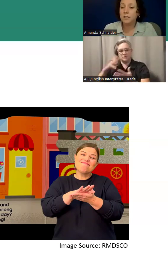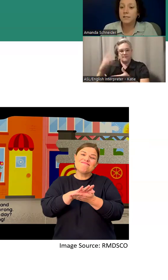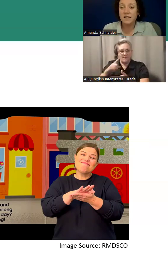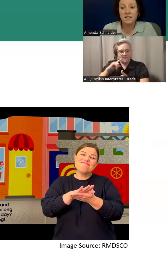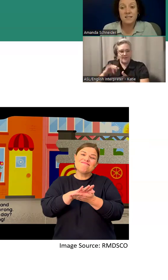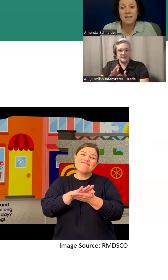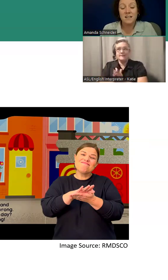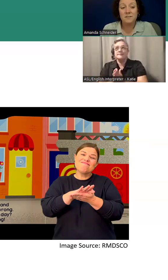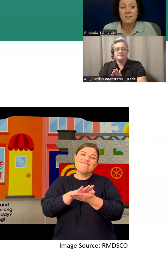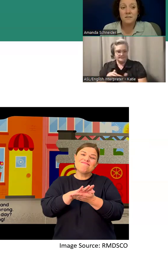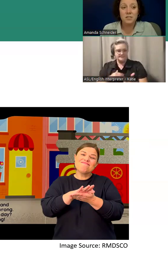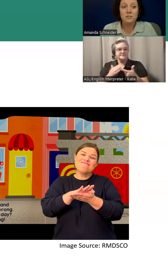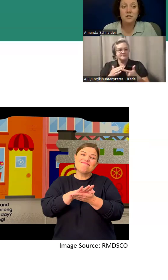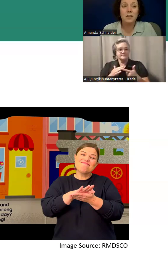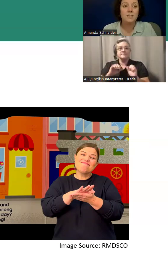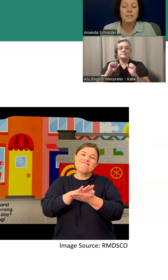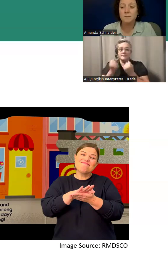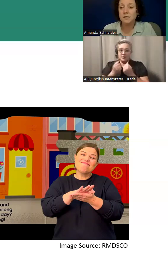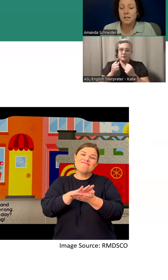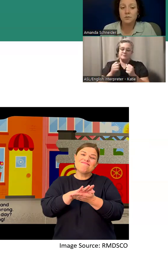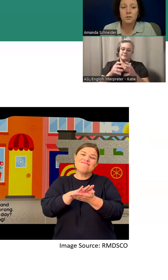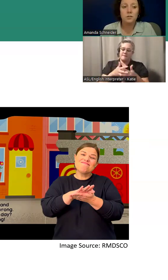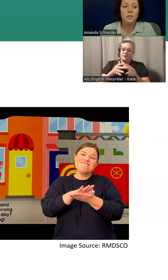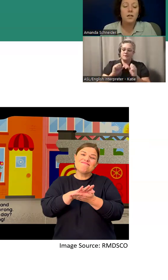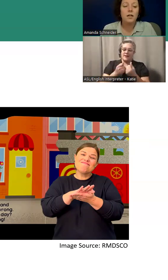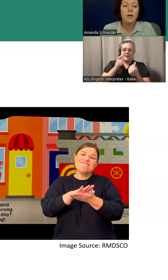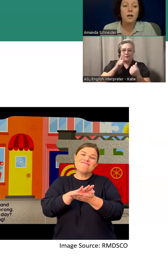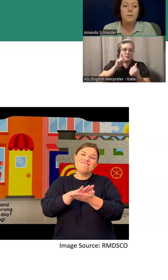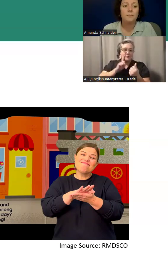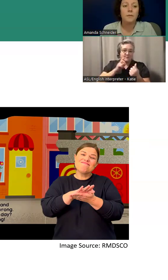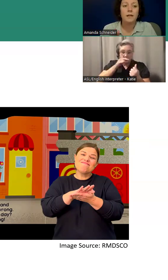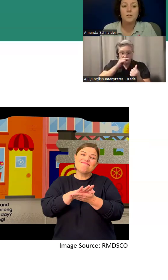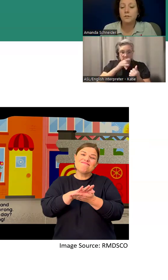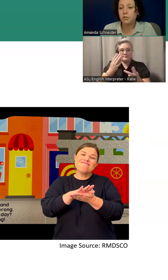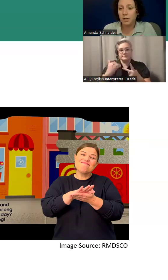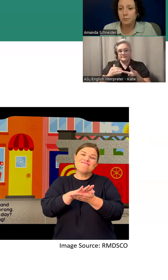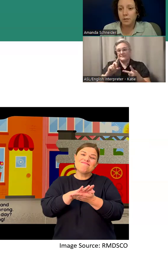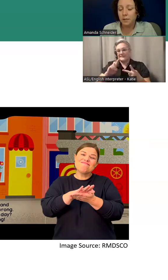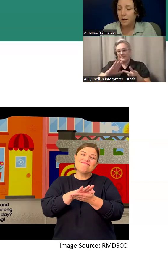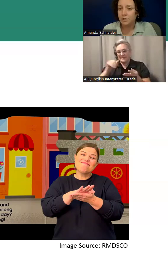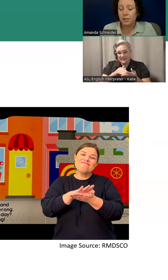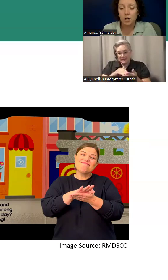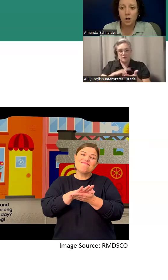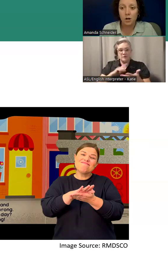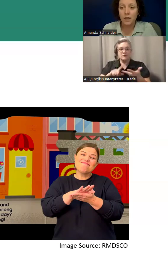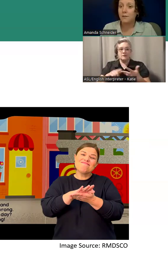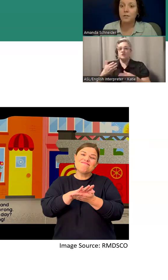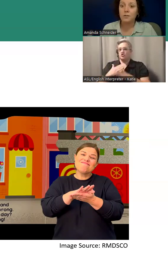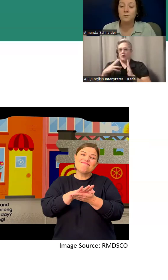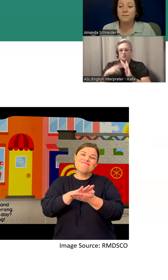Uh, the American Society for Deaf Children and DB Central, um, and also the Shared Reading Project, all have